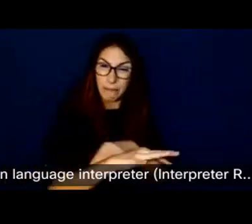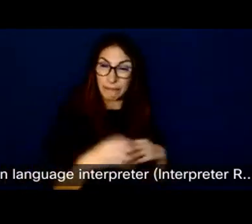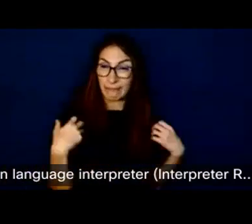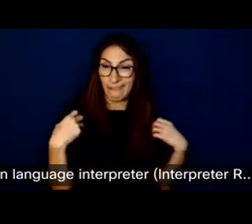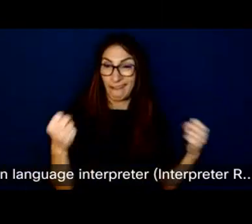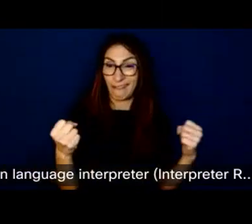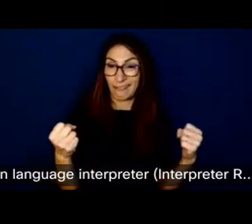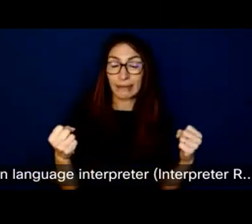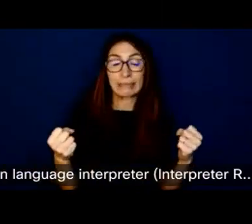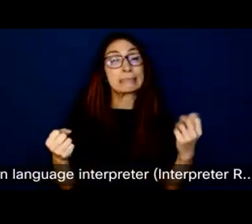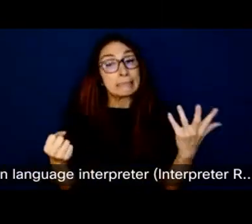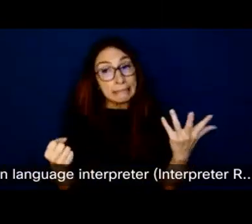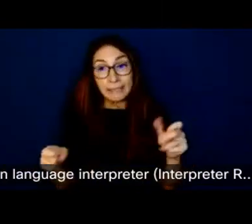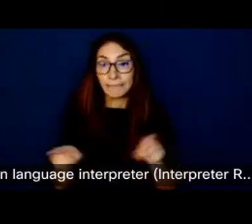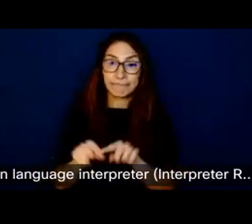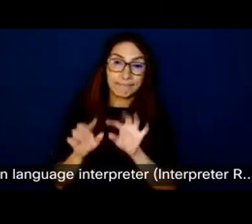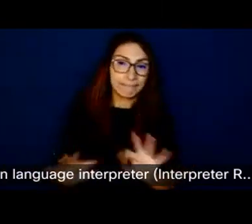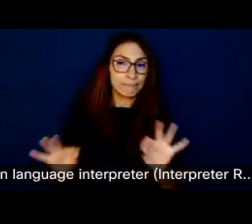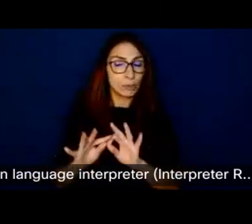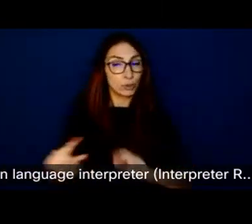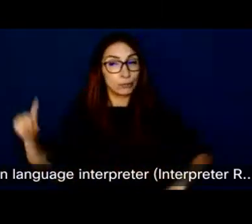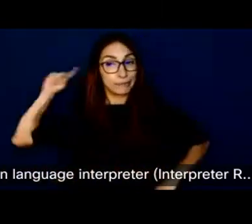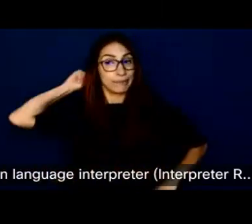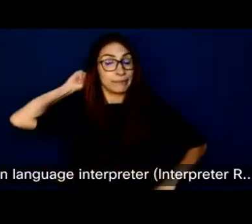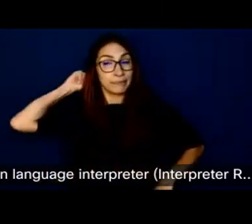important to remember that the political determinance of health